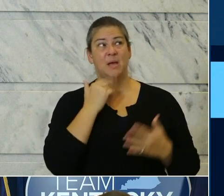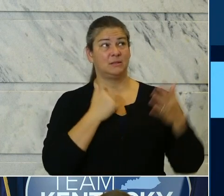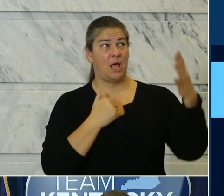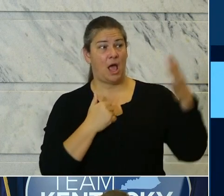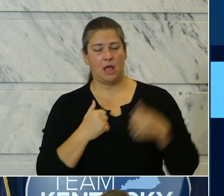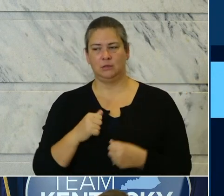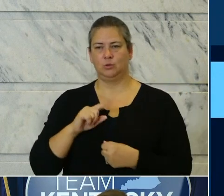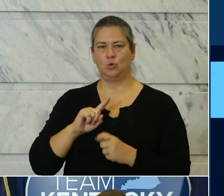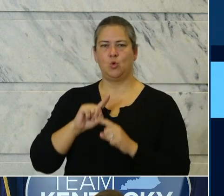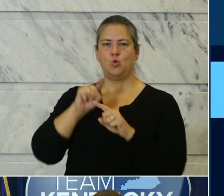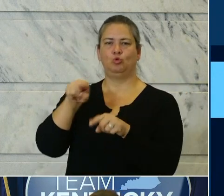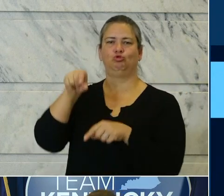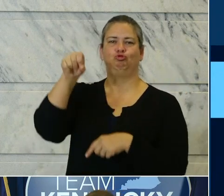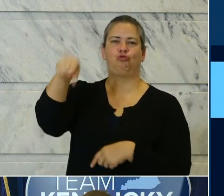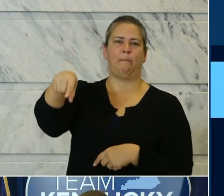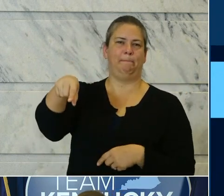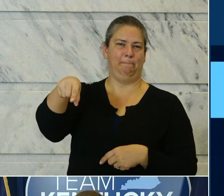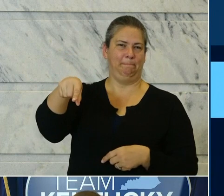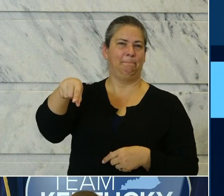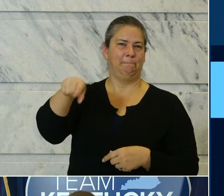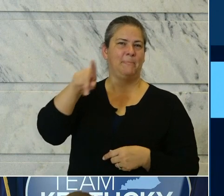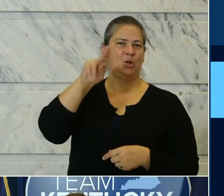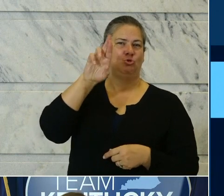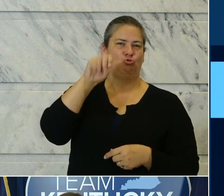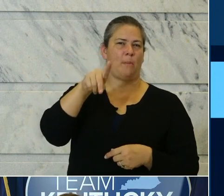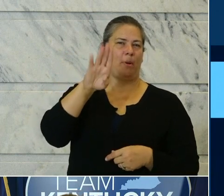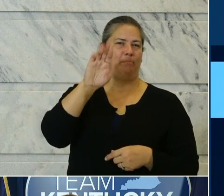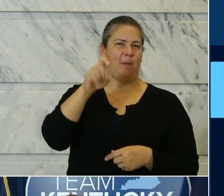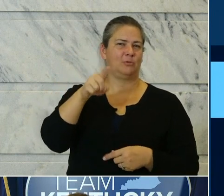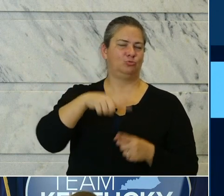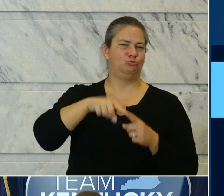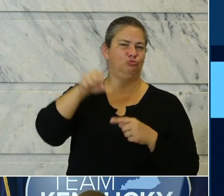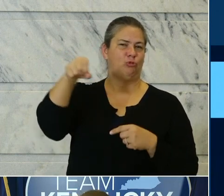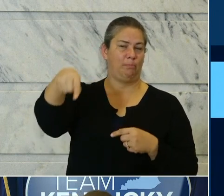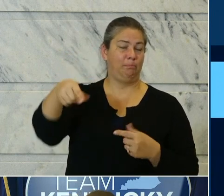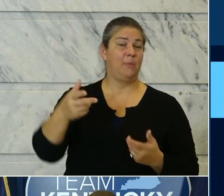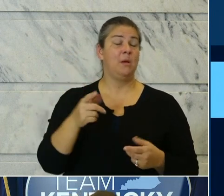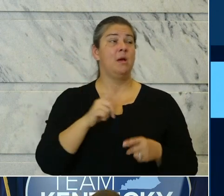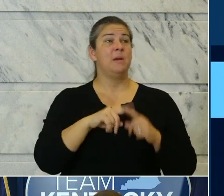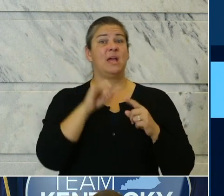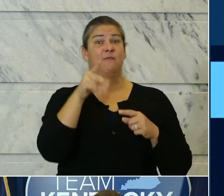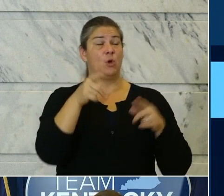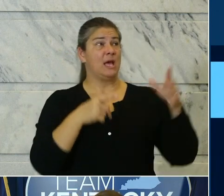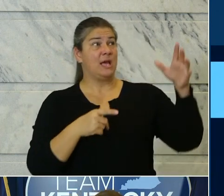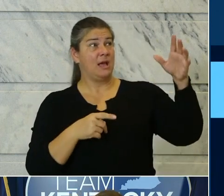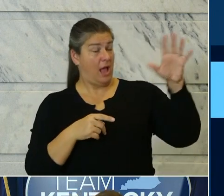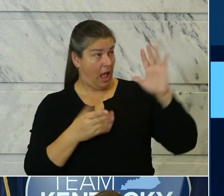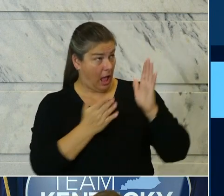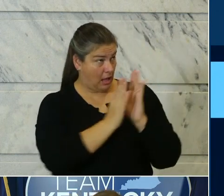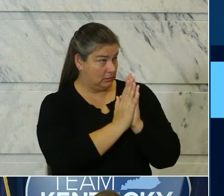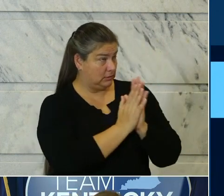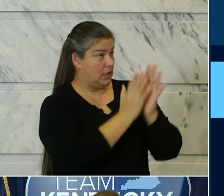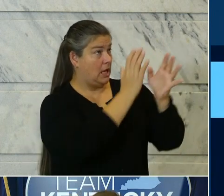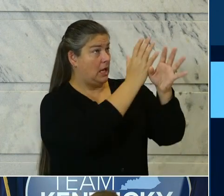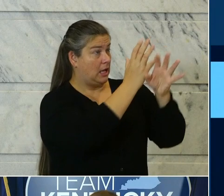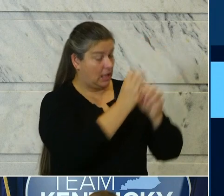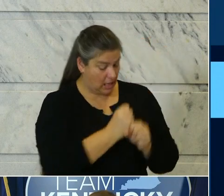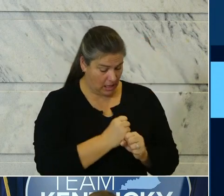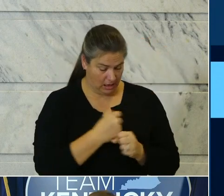GONNA NEED TO DROP IN THE DROP BOX INSTEAD OF MAIL IT BACK IN. I ENCOURAGE YOU IF YOU HAVE RECEIVED YOUR ABSENTEE BALLOT.